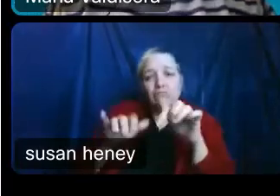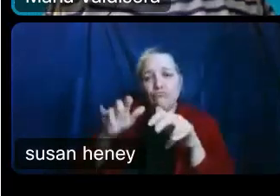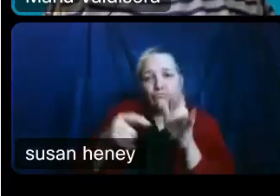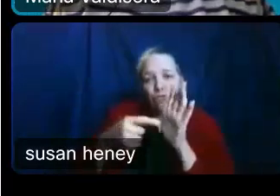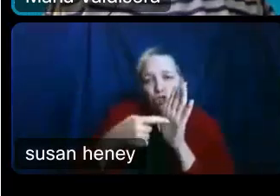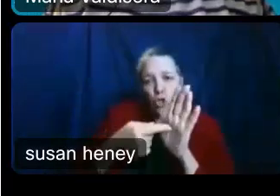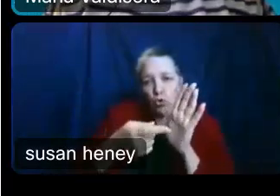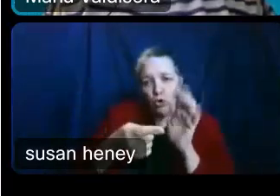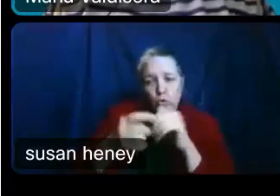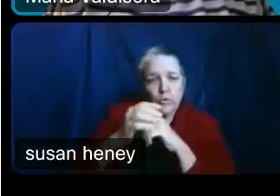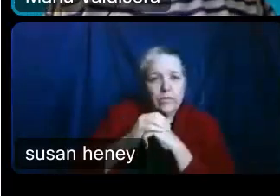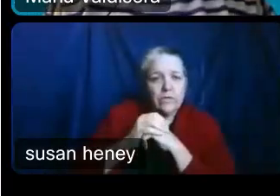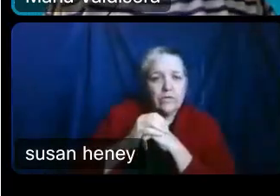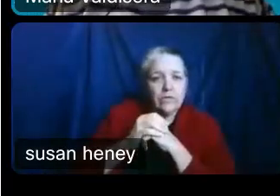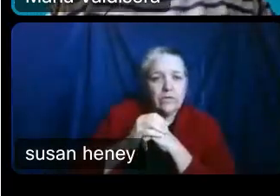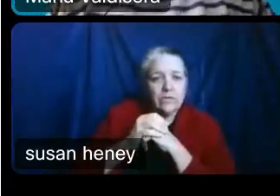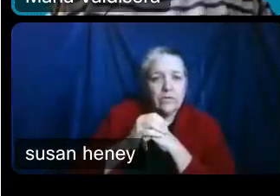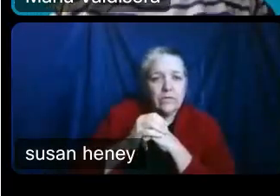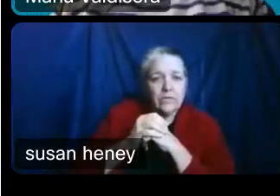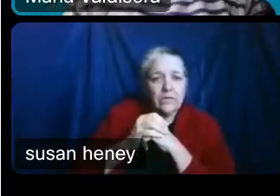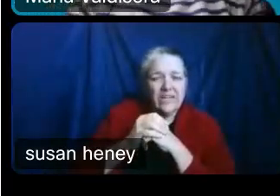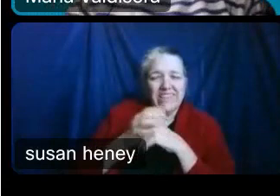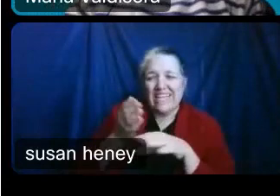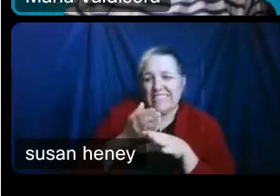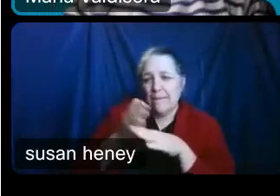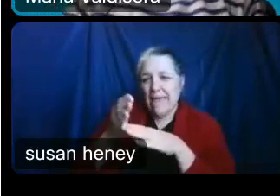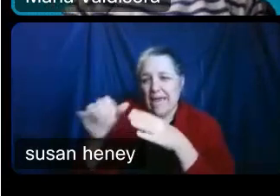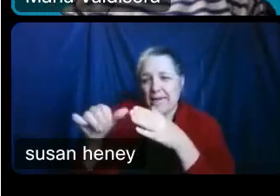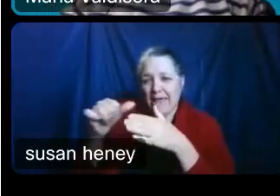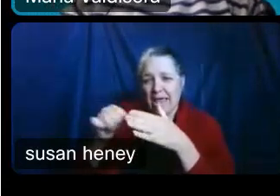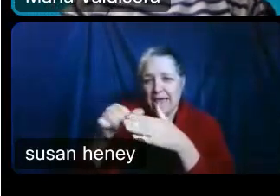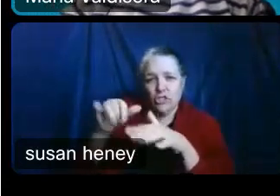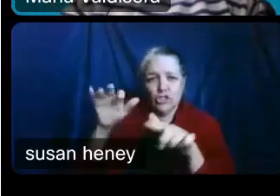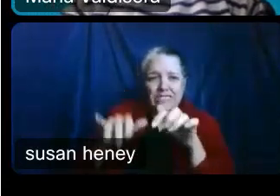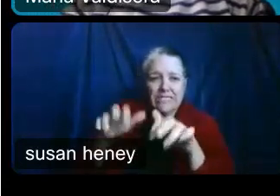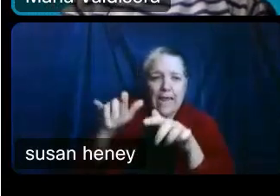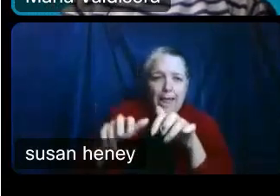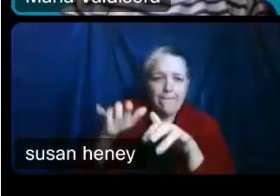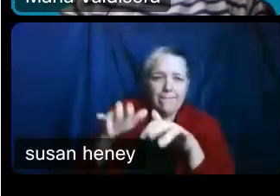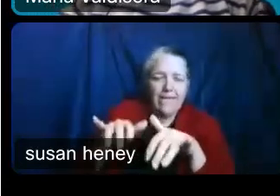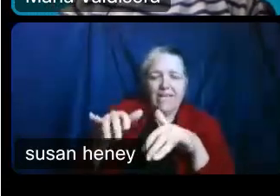is the main landing page so if you wanted to just type in health insurance, which is